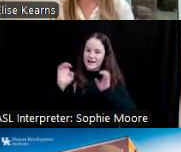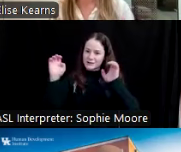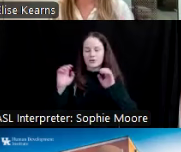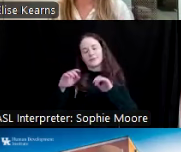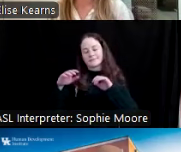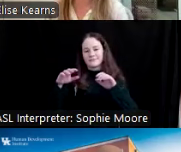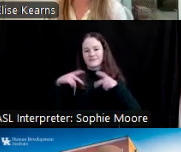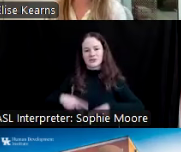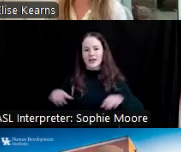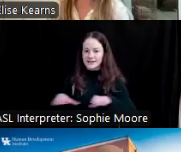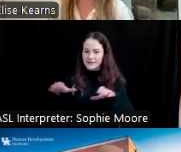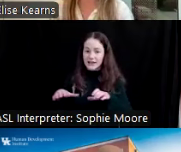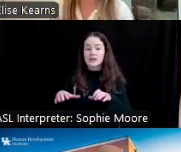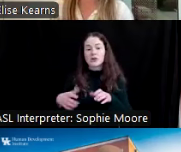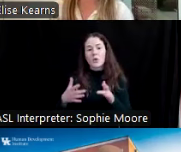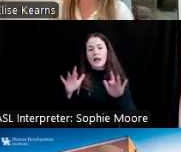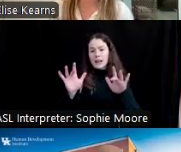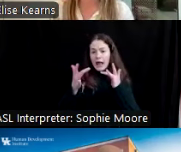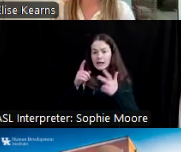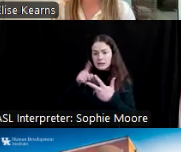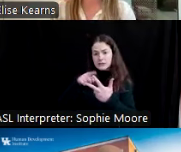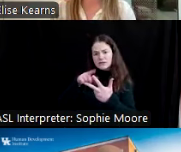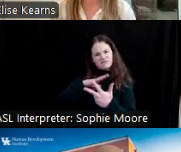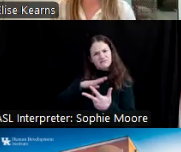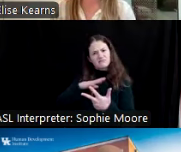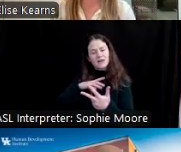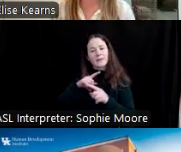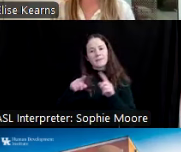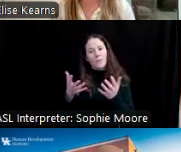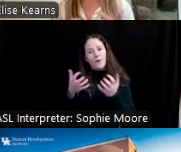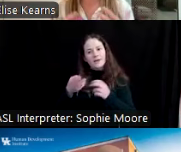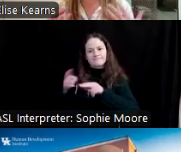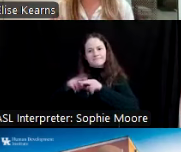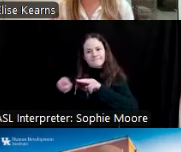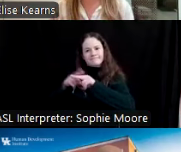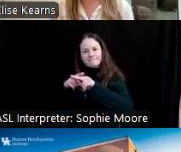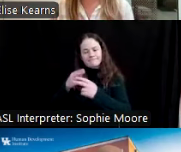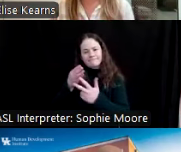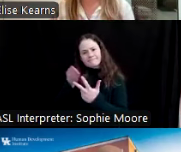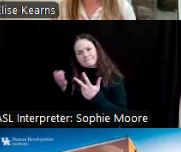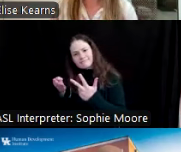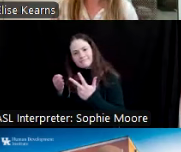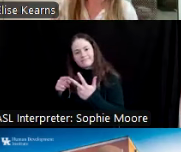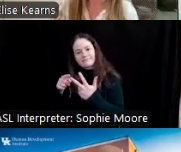to be moving as many minutes as you can into that moderate to vigorous activity. So what does that mean? So, I'm really